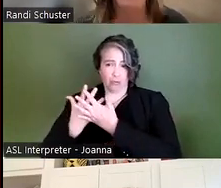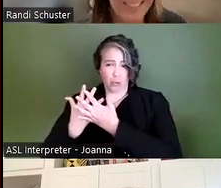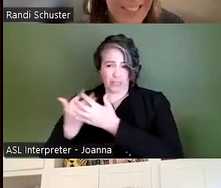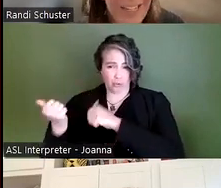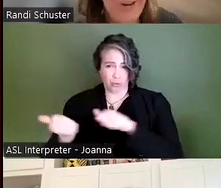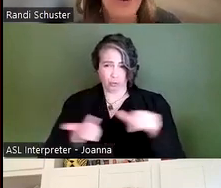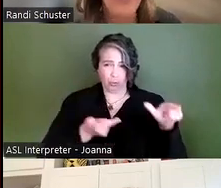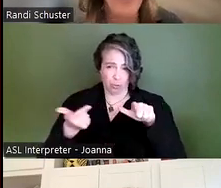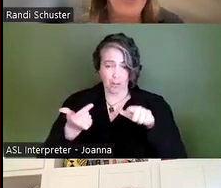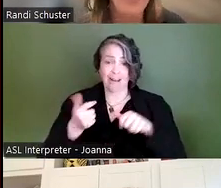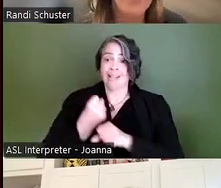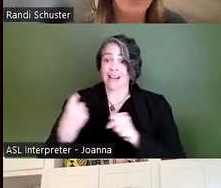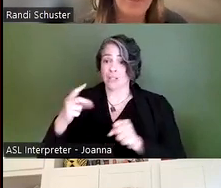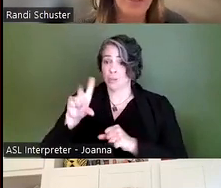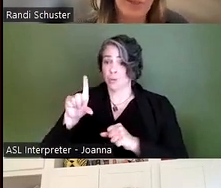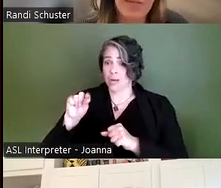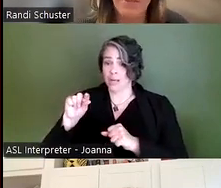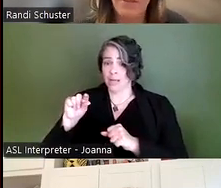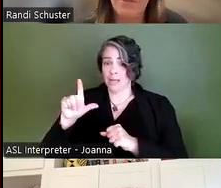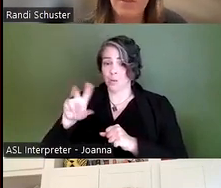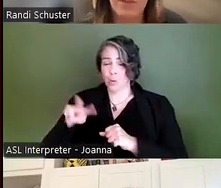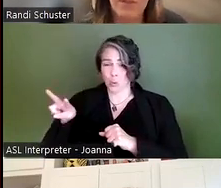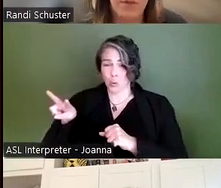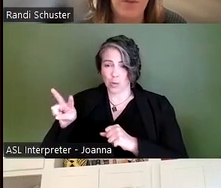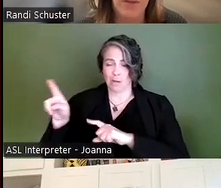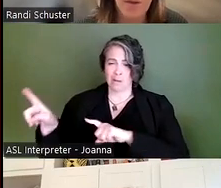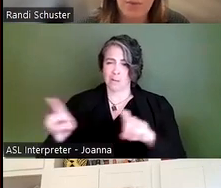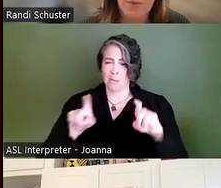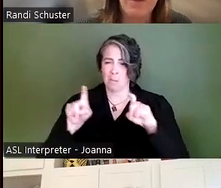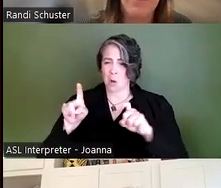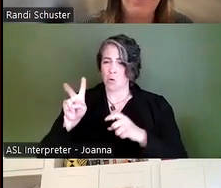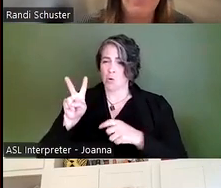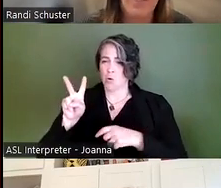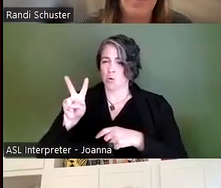last year, we surveyed about 28,000 students across the Commonwealth,